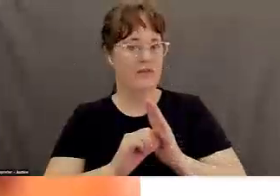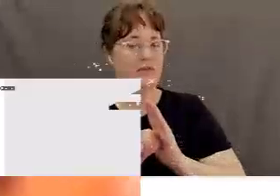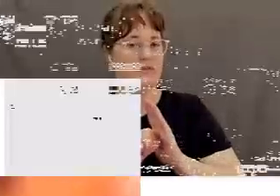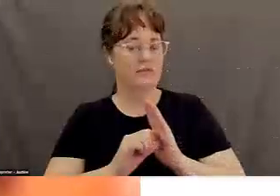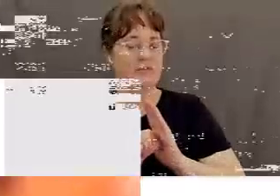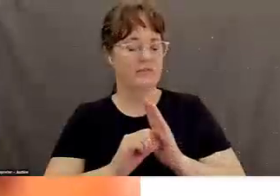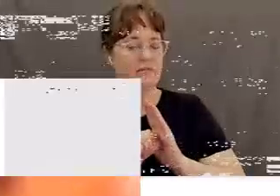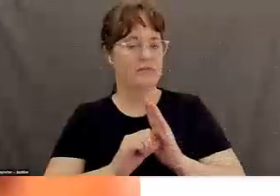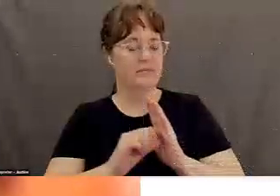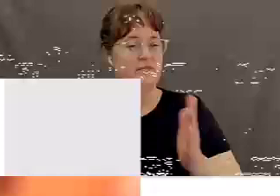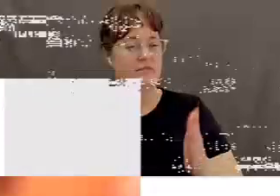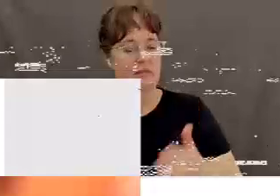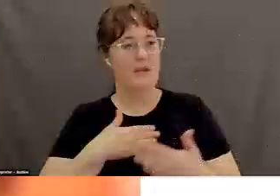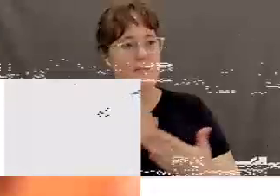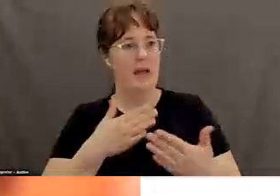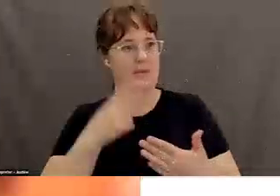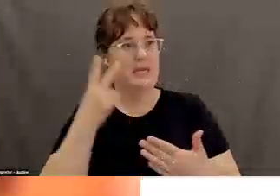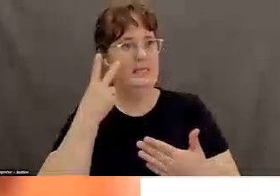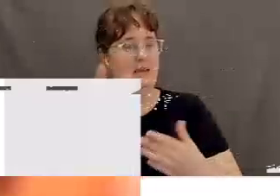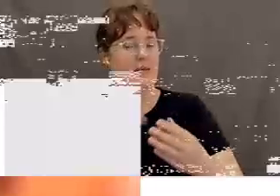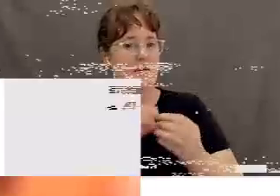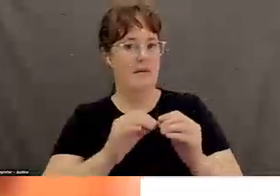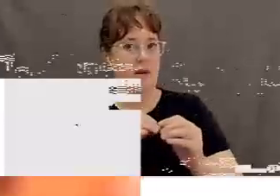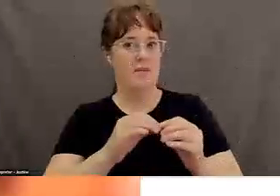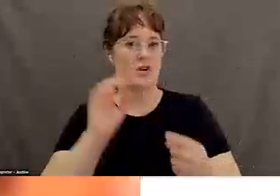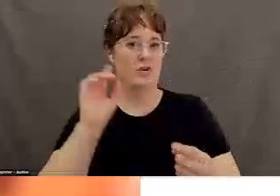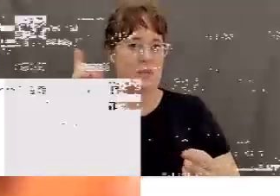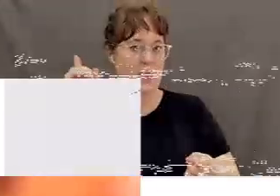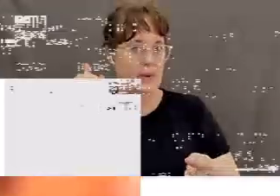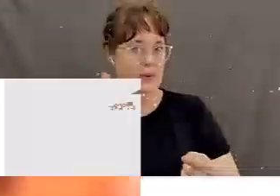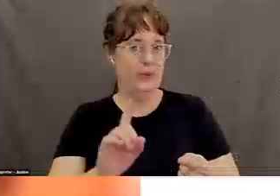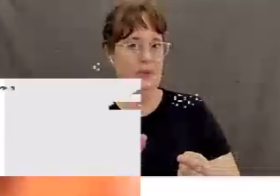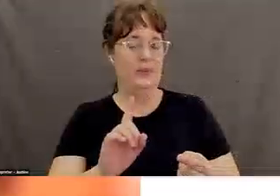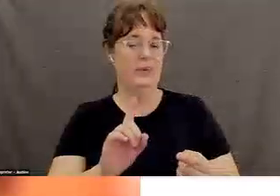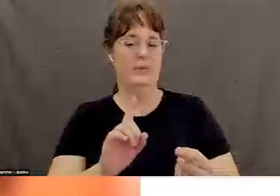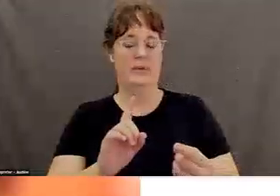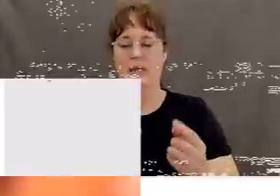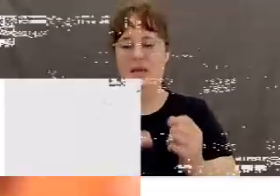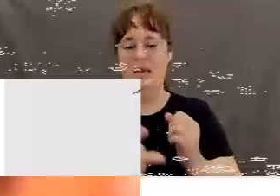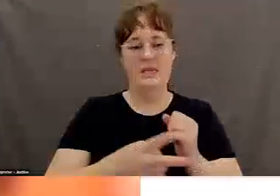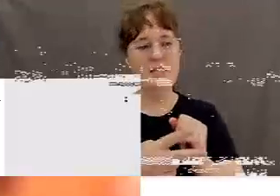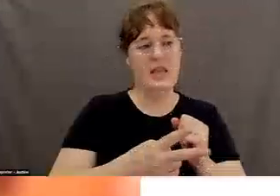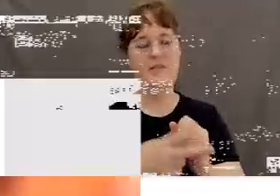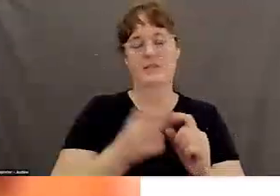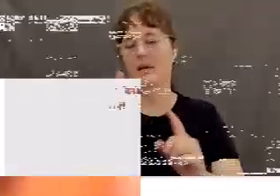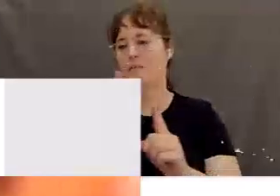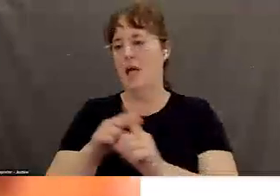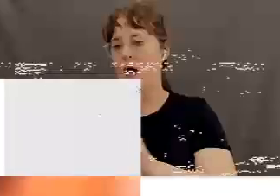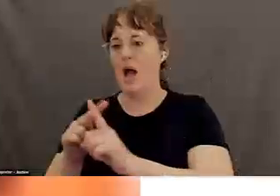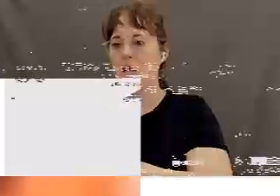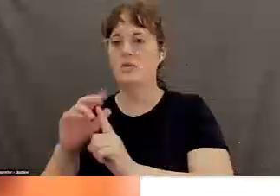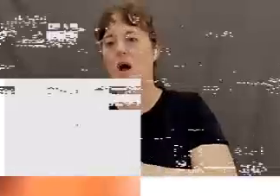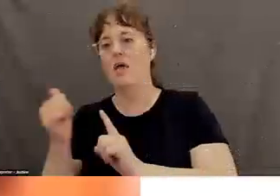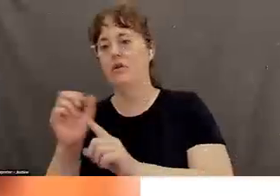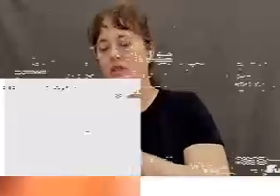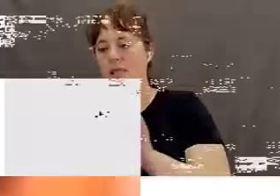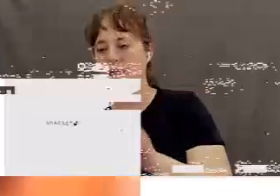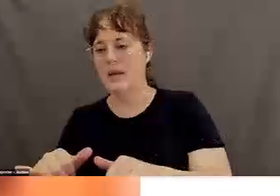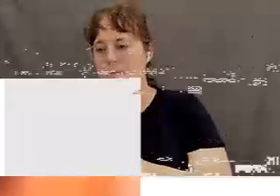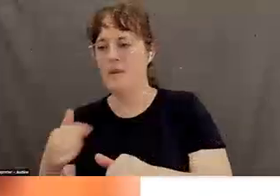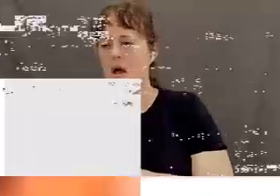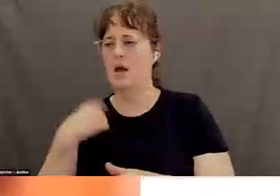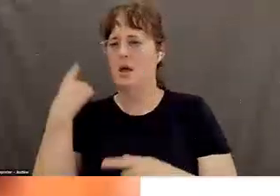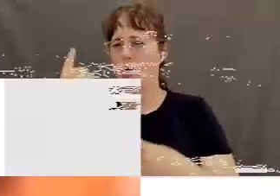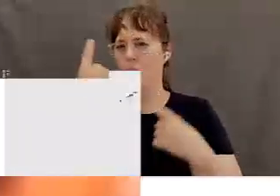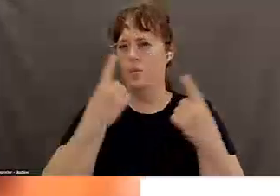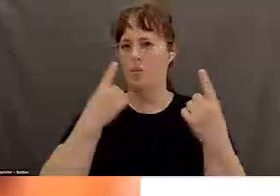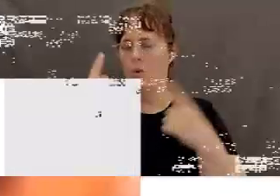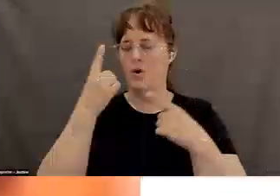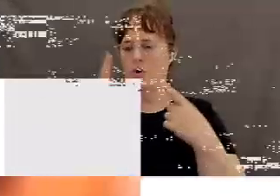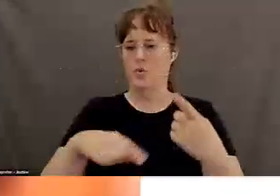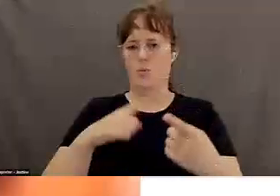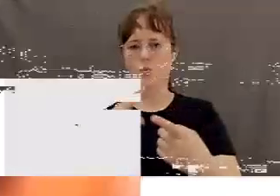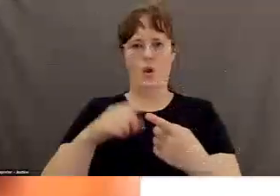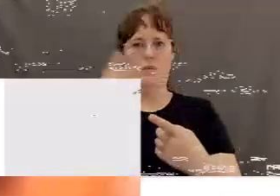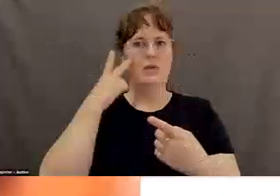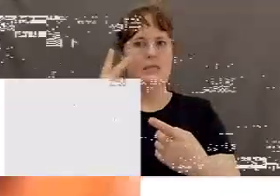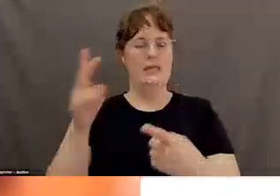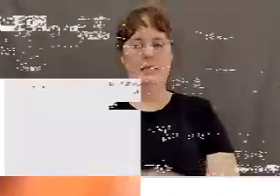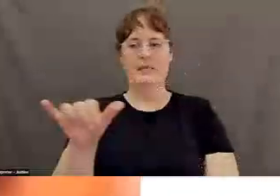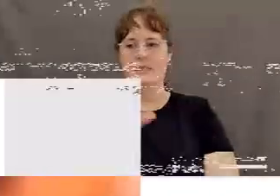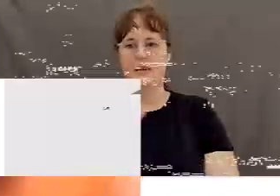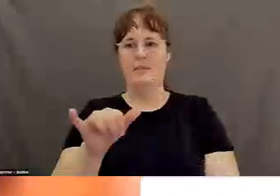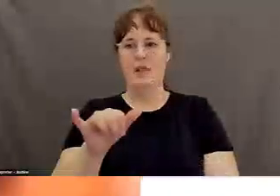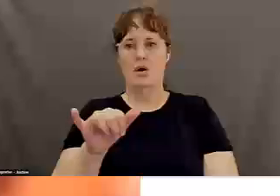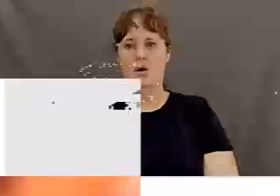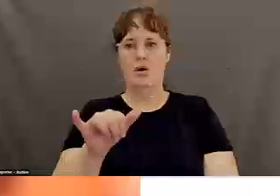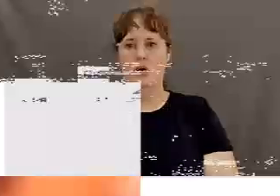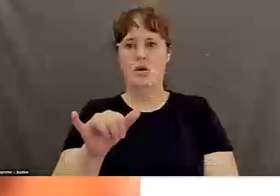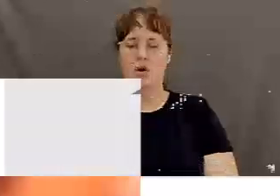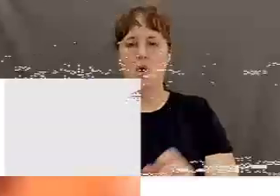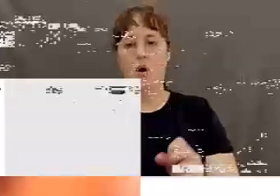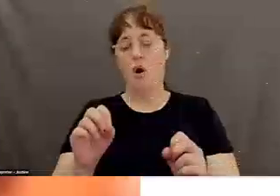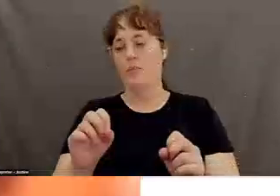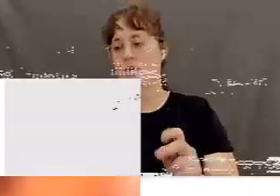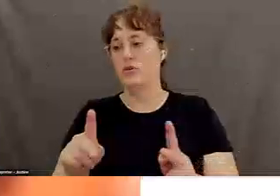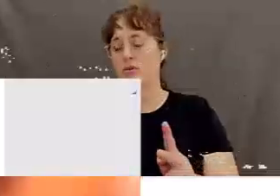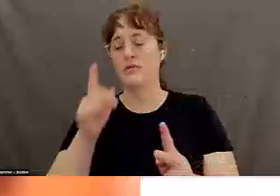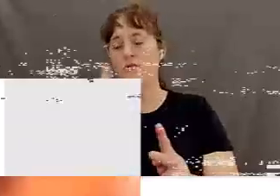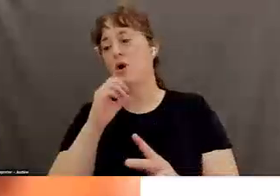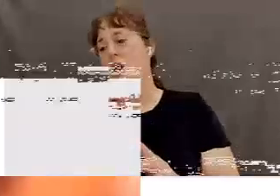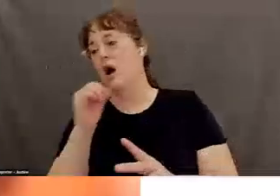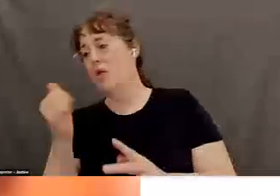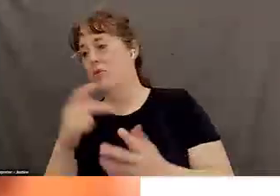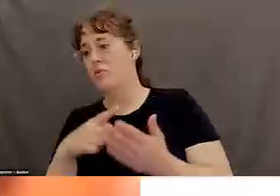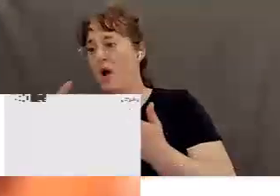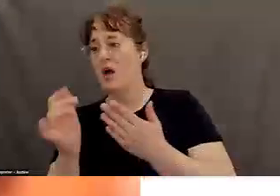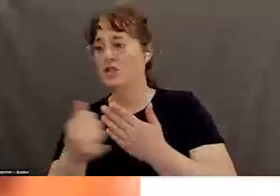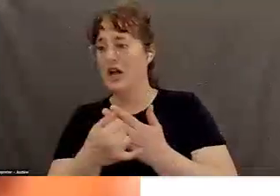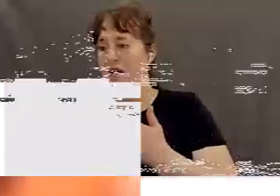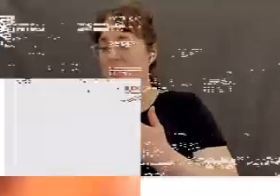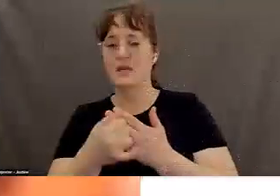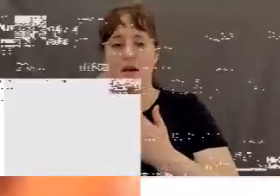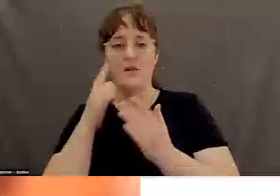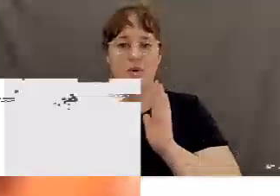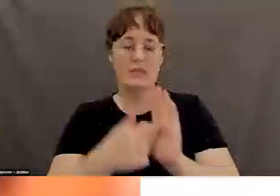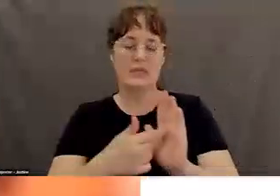Cassie Franklin: Definitely excited to see the savings, applied to other systems, you know, in the… and so, kind of wondering when we can expect to see similar opportunities applied to other projects in the system on that list, such as the Everett Link extension.